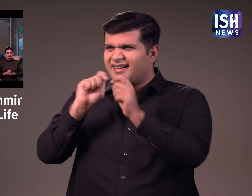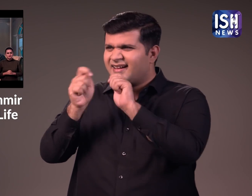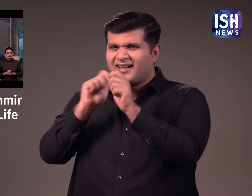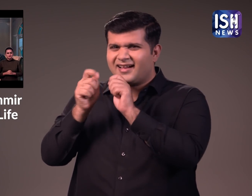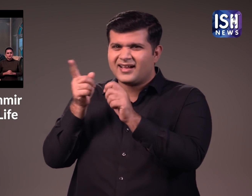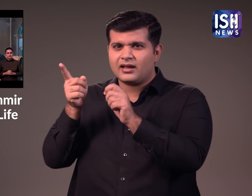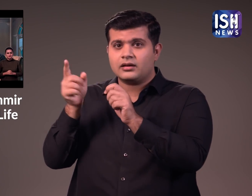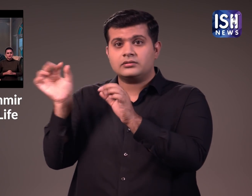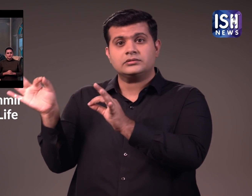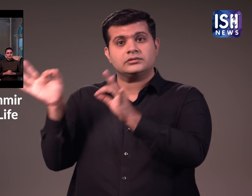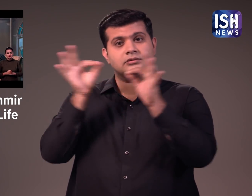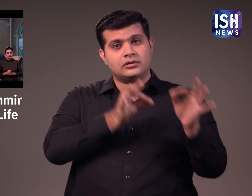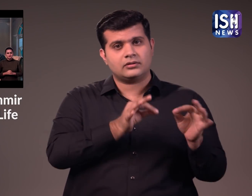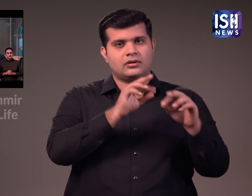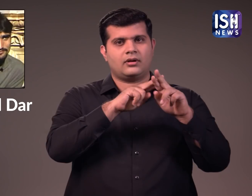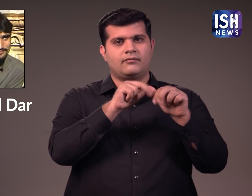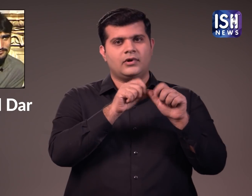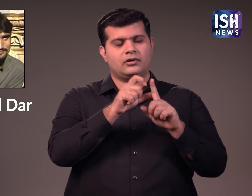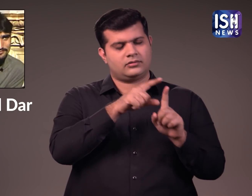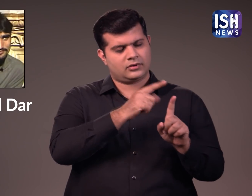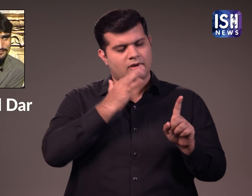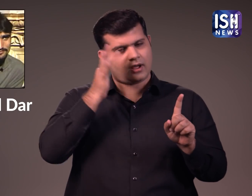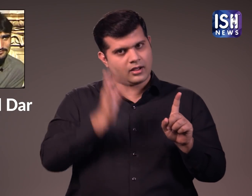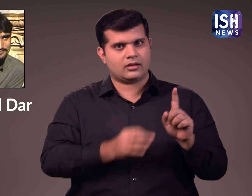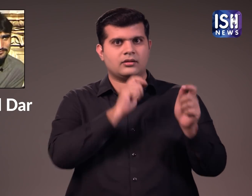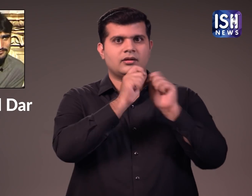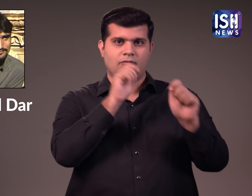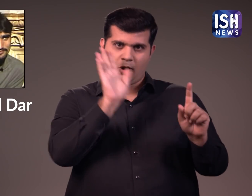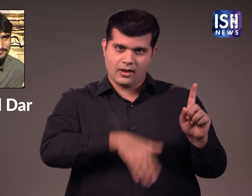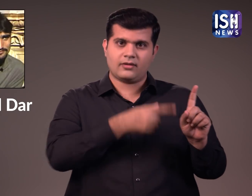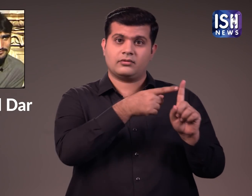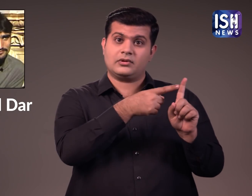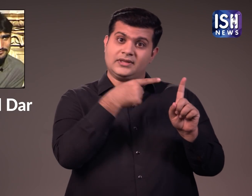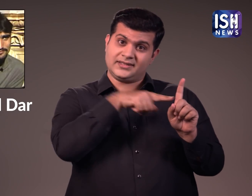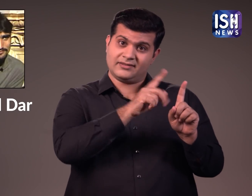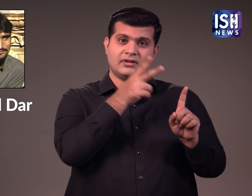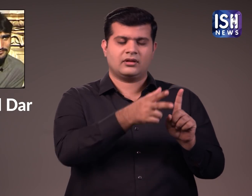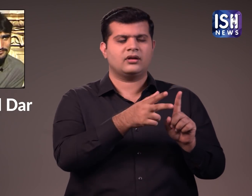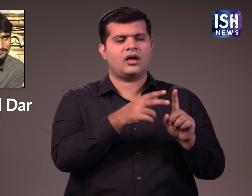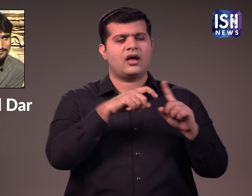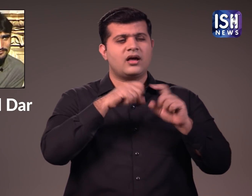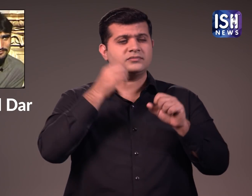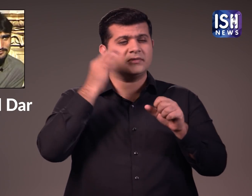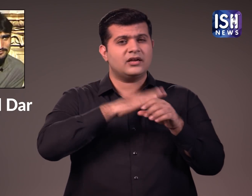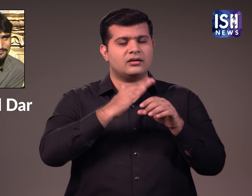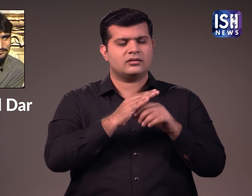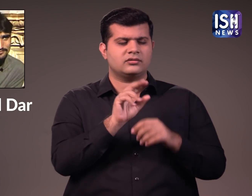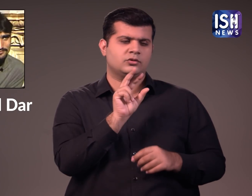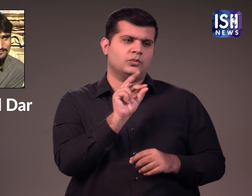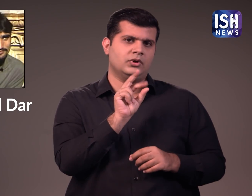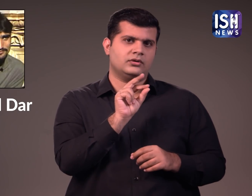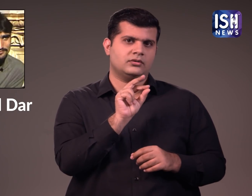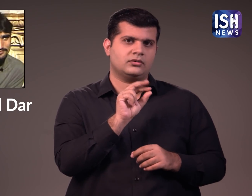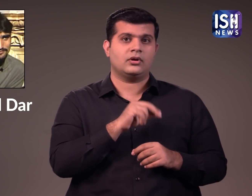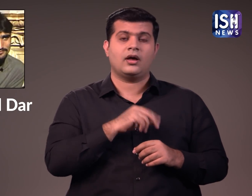This interview was based on the real life interview of Farooq Dhar who had accepted the killing of 20 Kashmiri Pandits